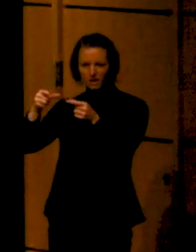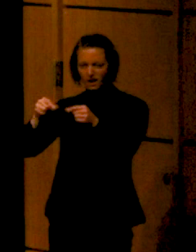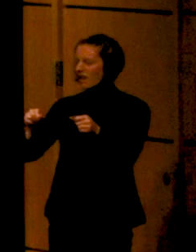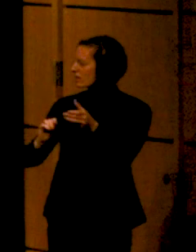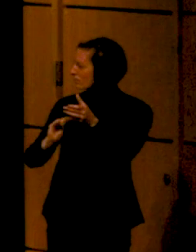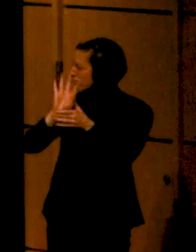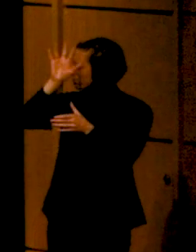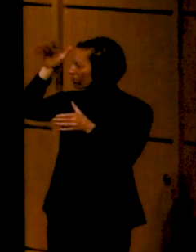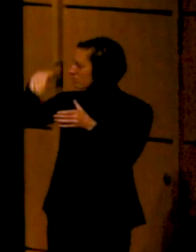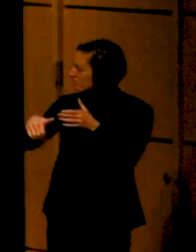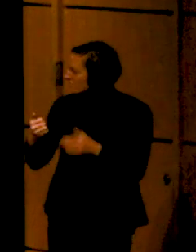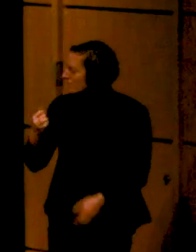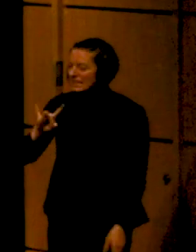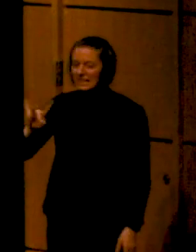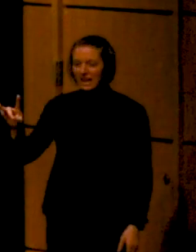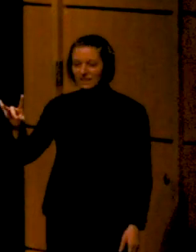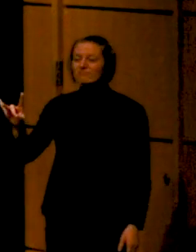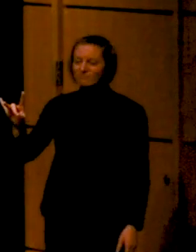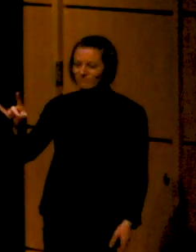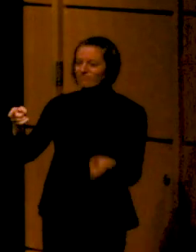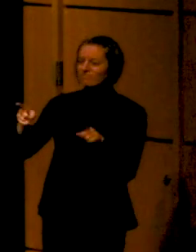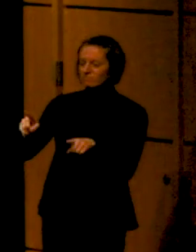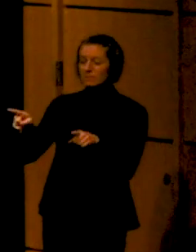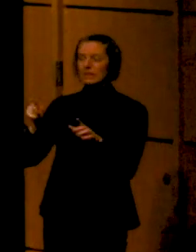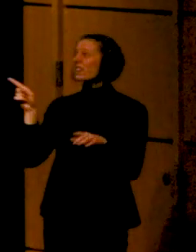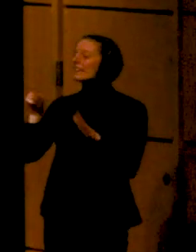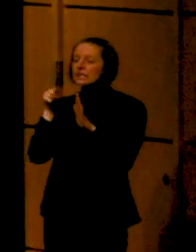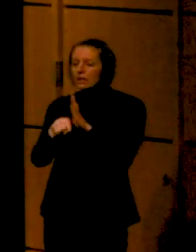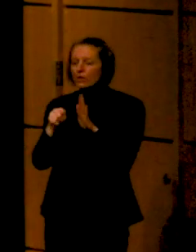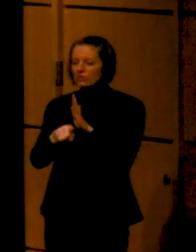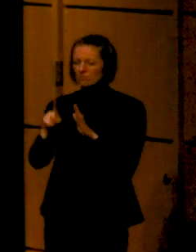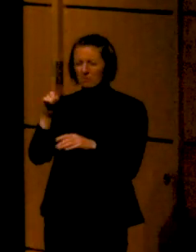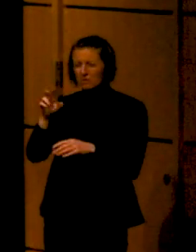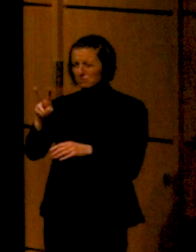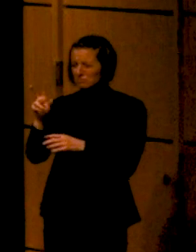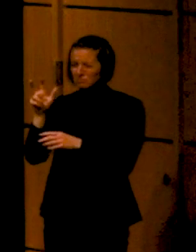This was a volcanic eruption that killed hundreds of people.